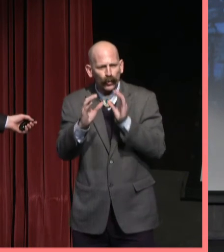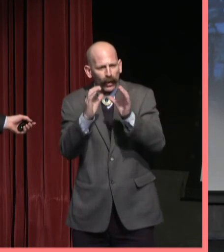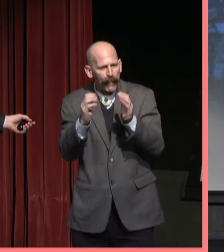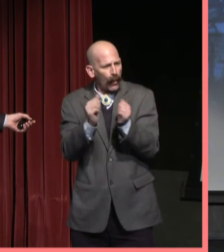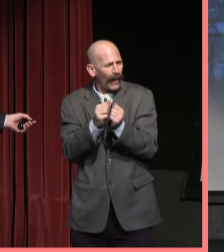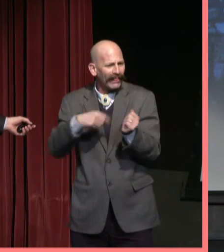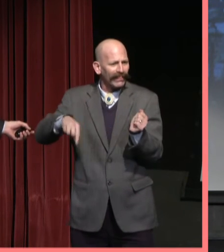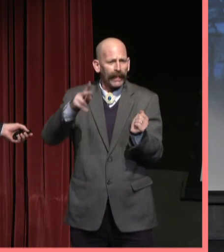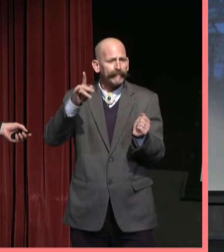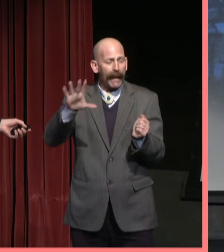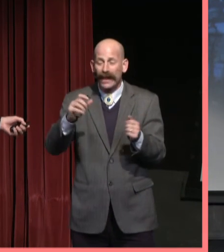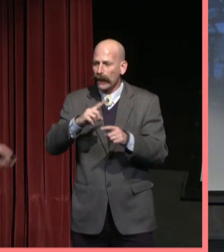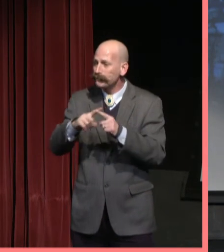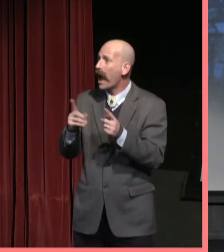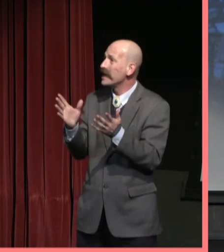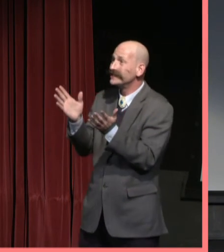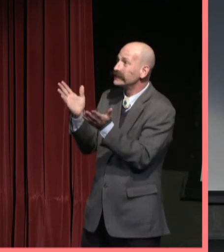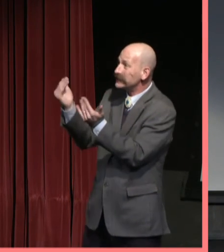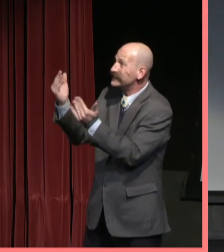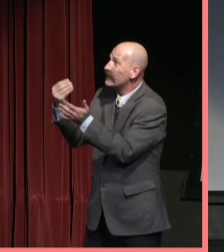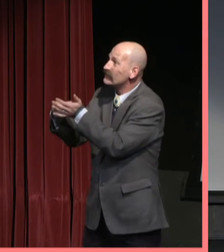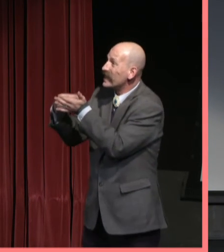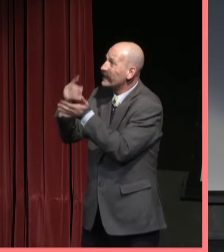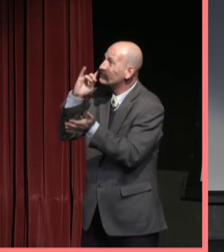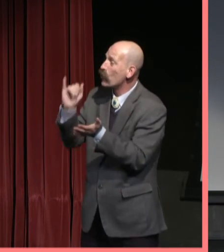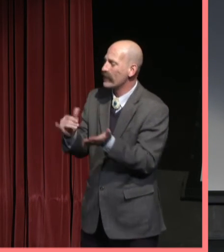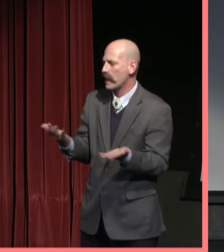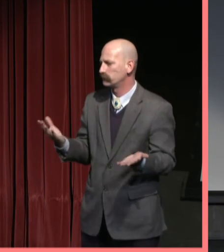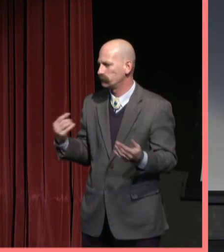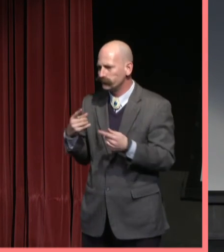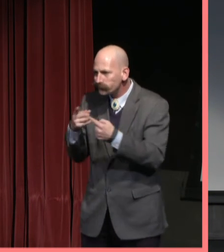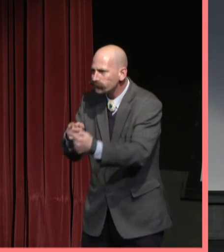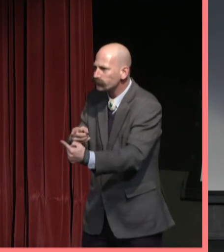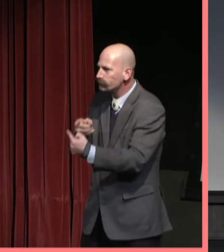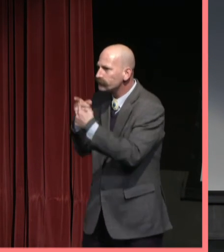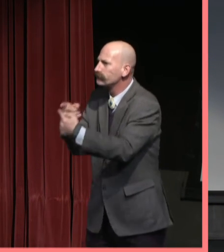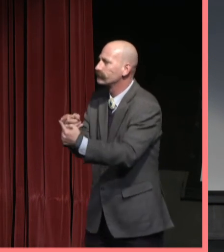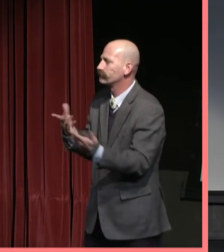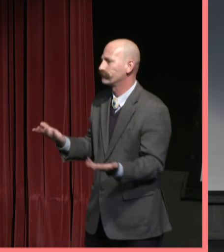Unfortunately, I can't get funding to do it.